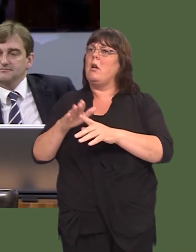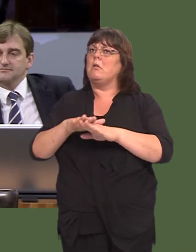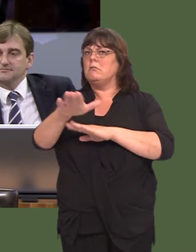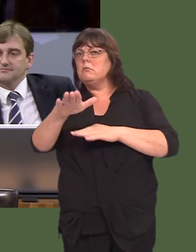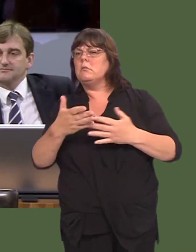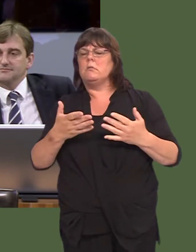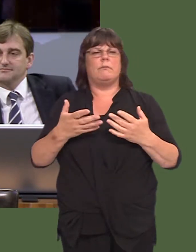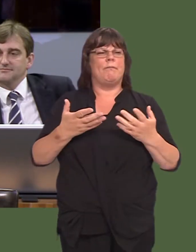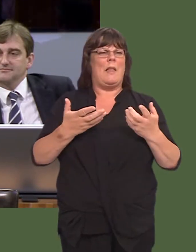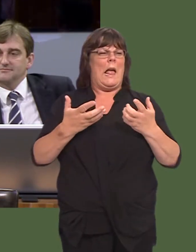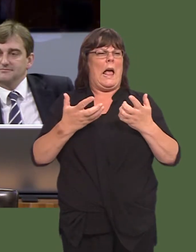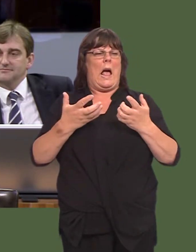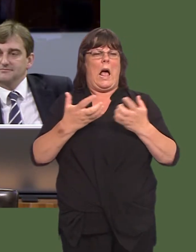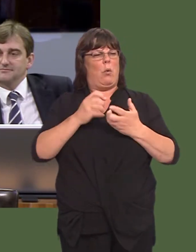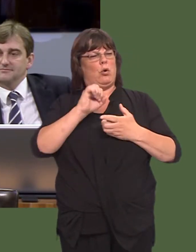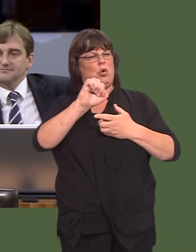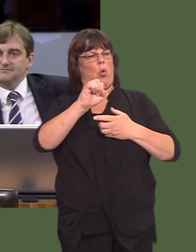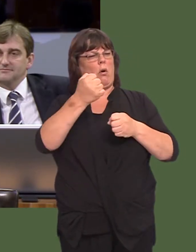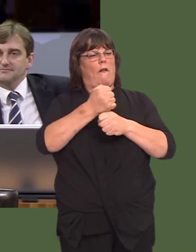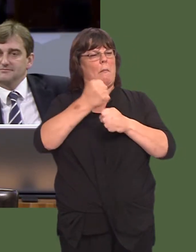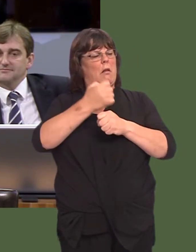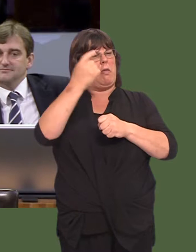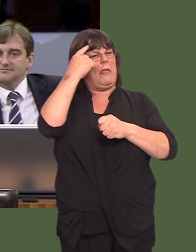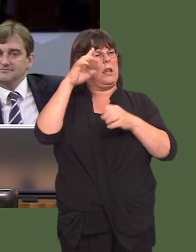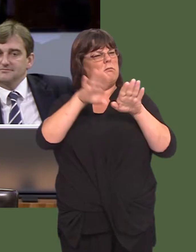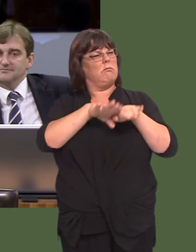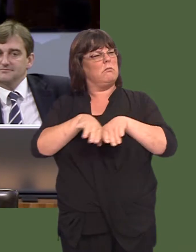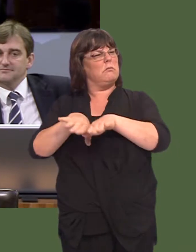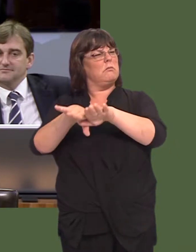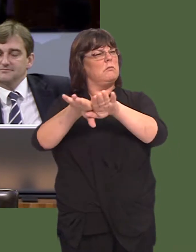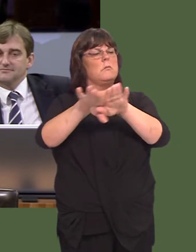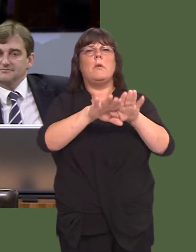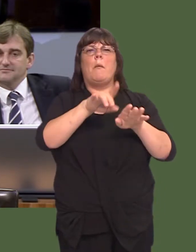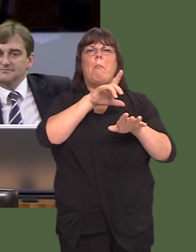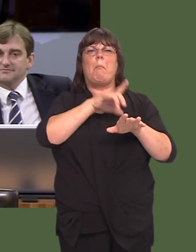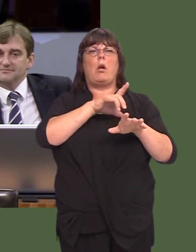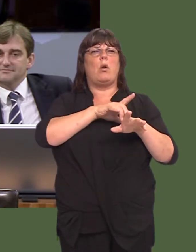How on earth can you have any joined-up thinking in your Government when you have such a dislocate